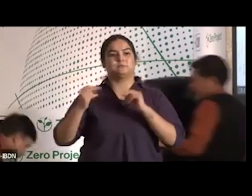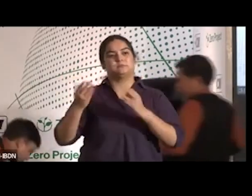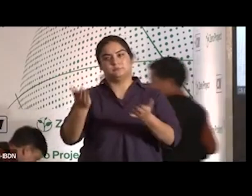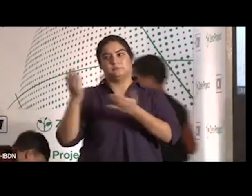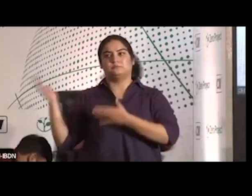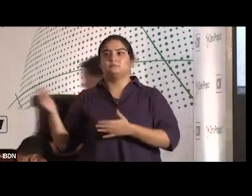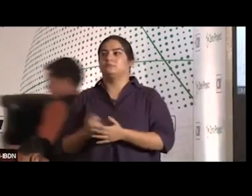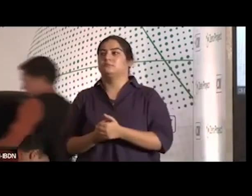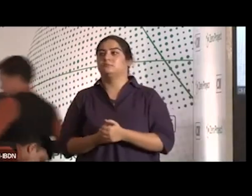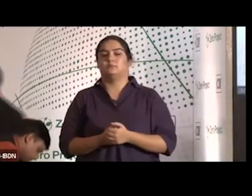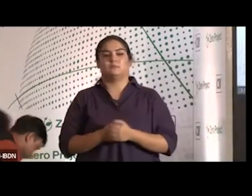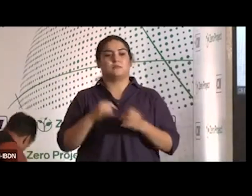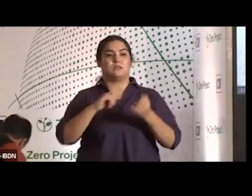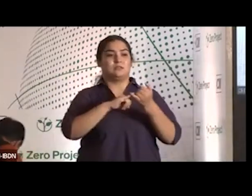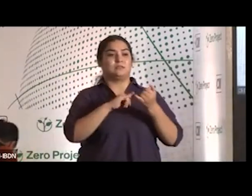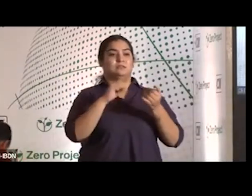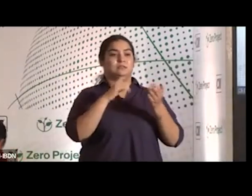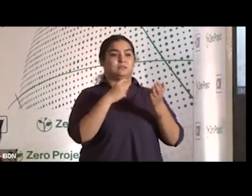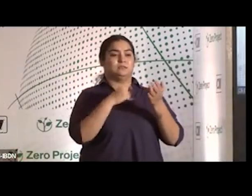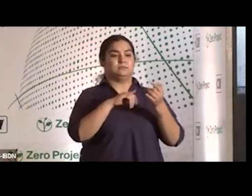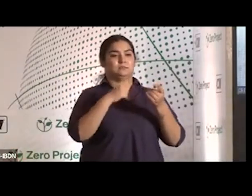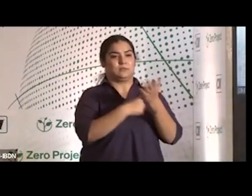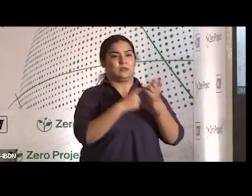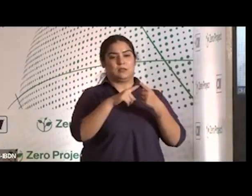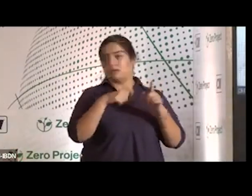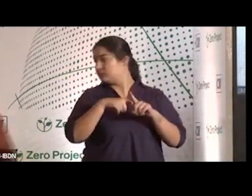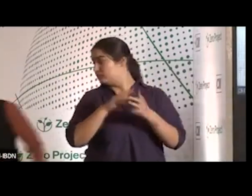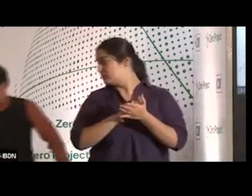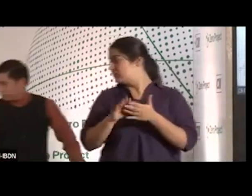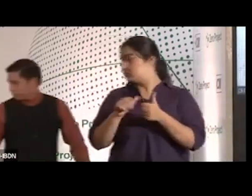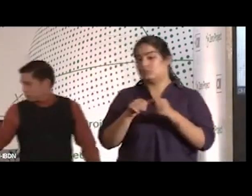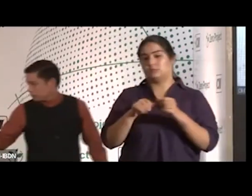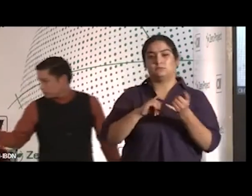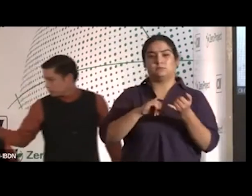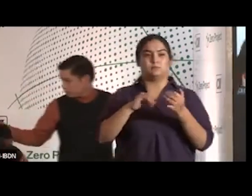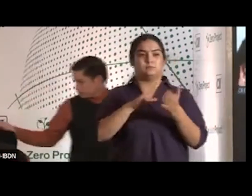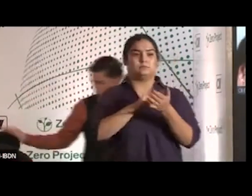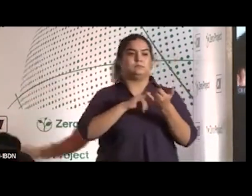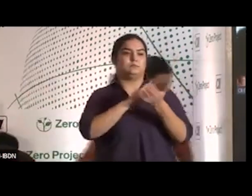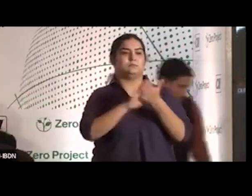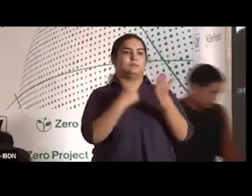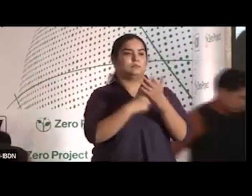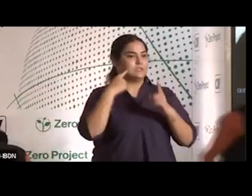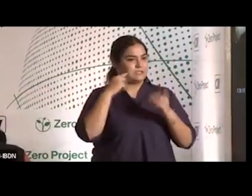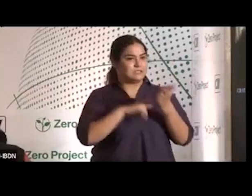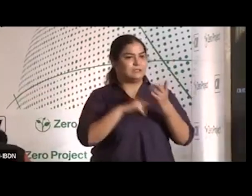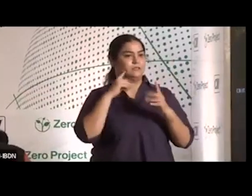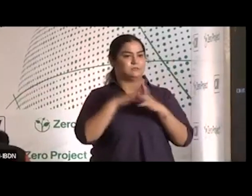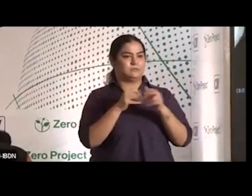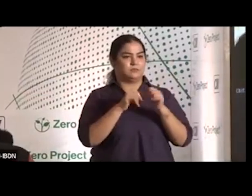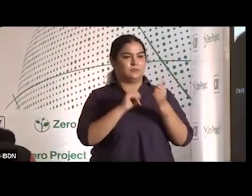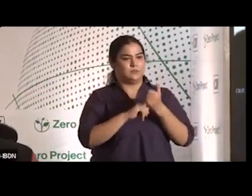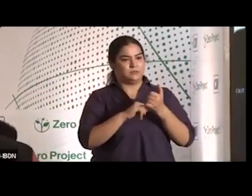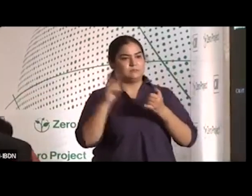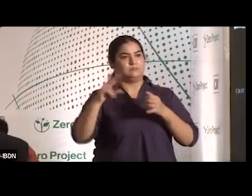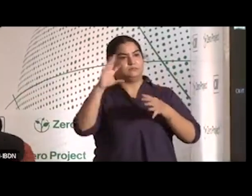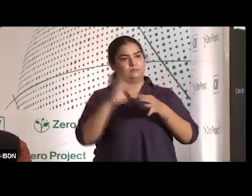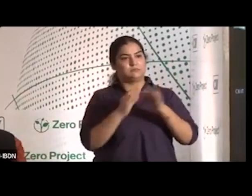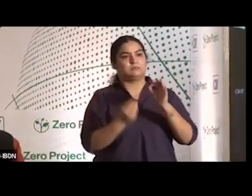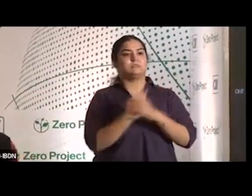there? Catherine Avastin CEO United Way. Shivani Kumar Lead Gender Boxes Foundation and Ms..